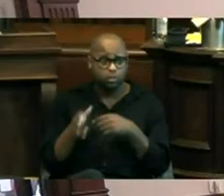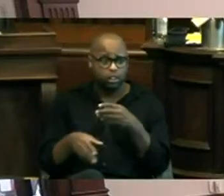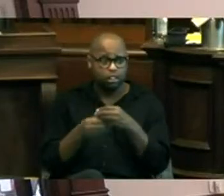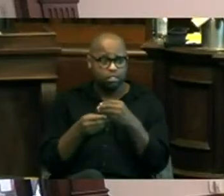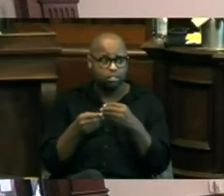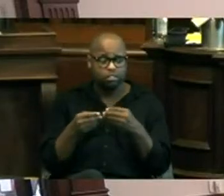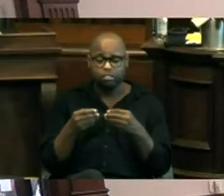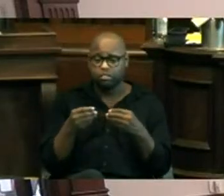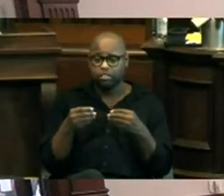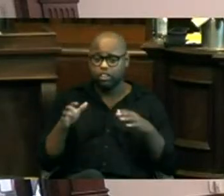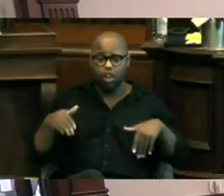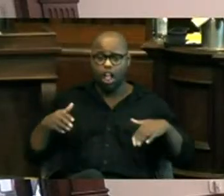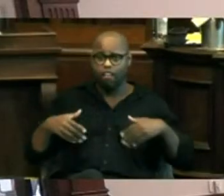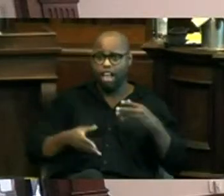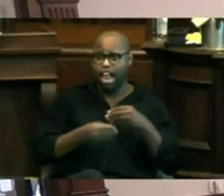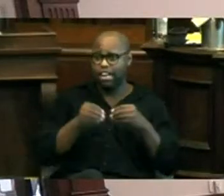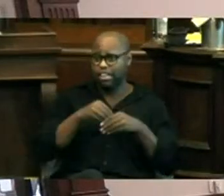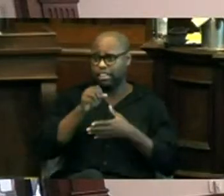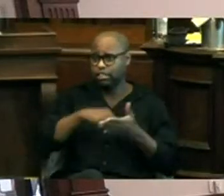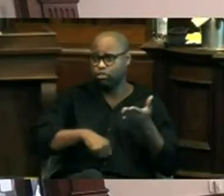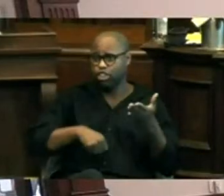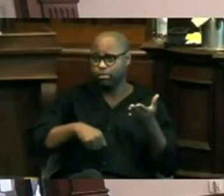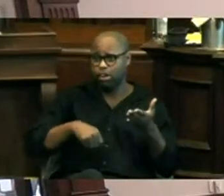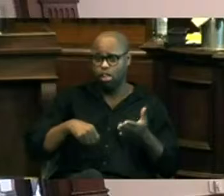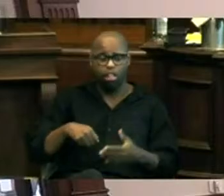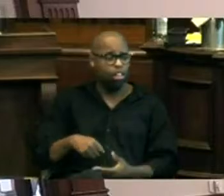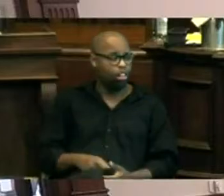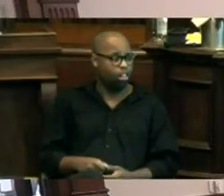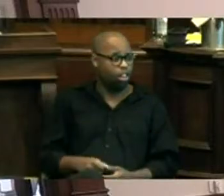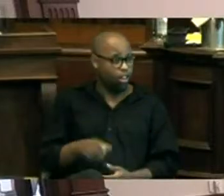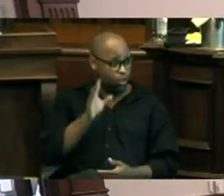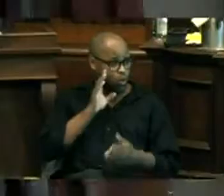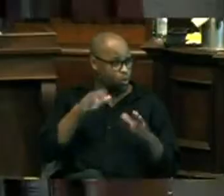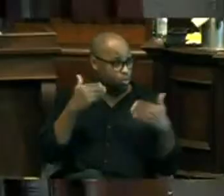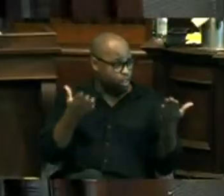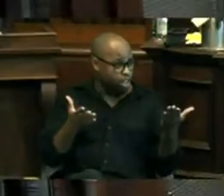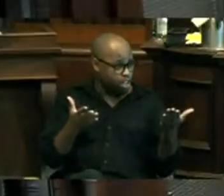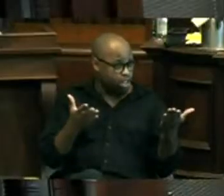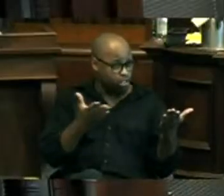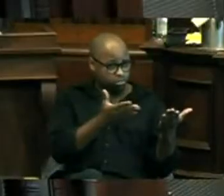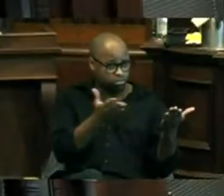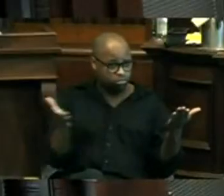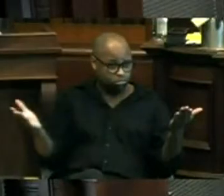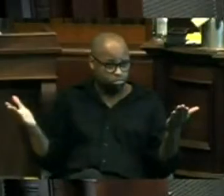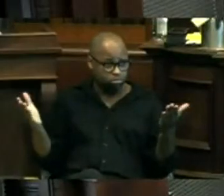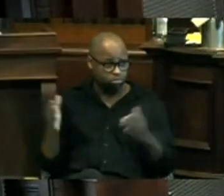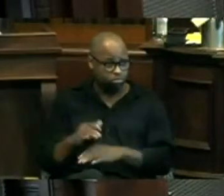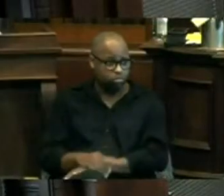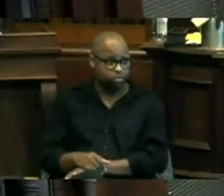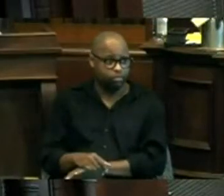additional amenities that you guys have already agreed to? That's not put in the